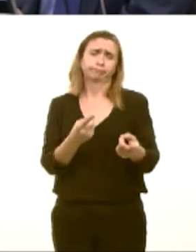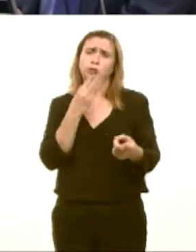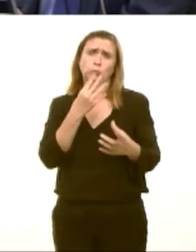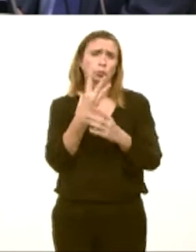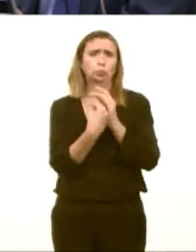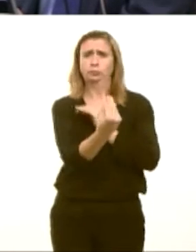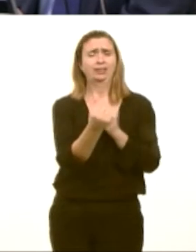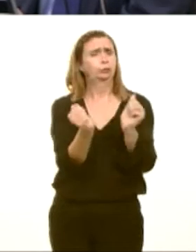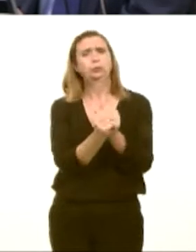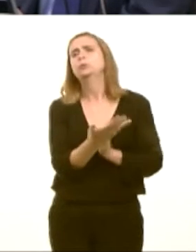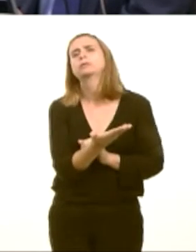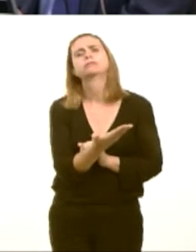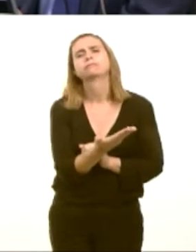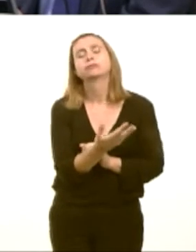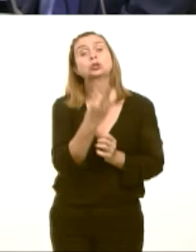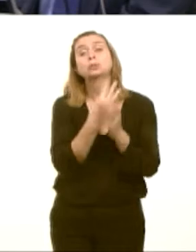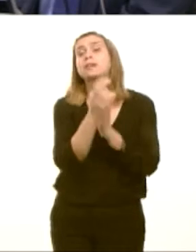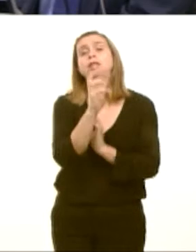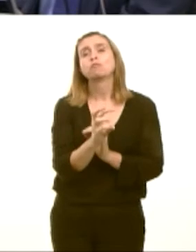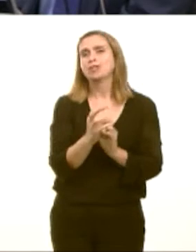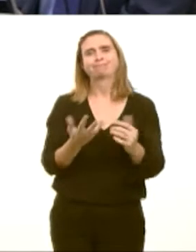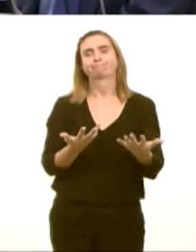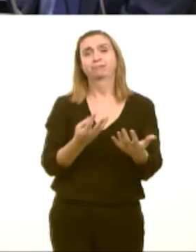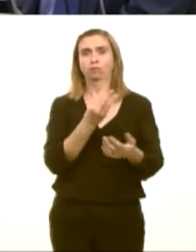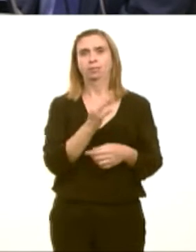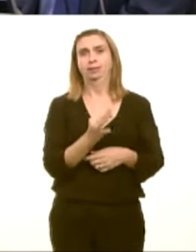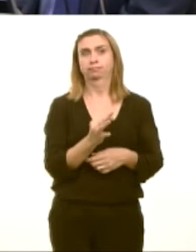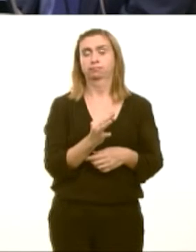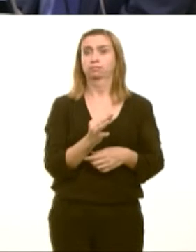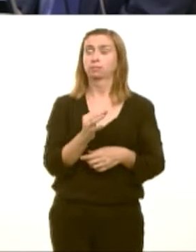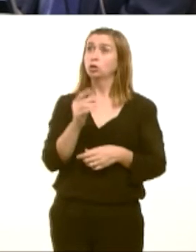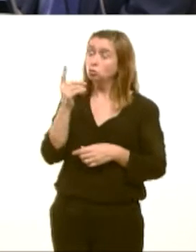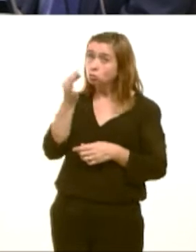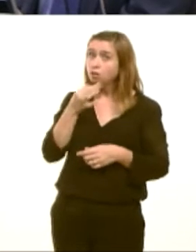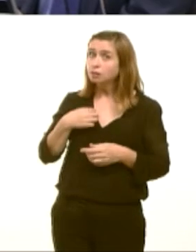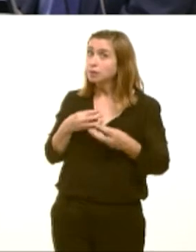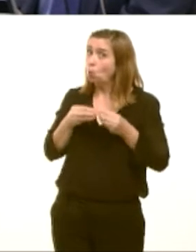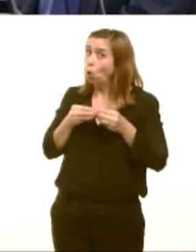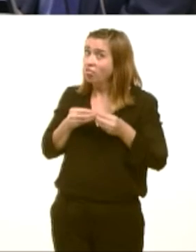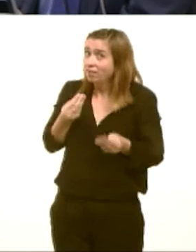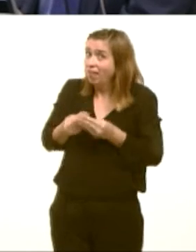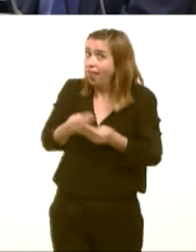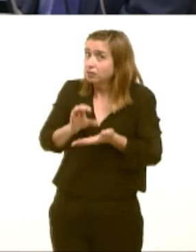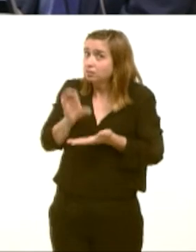Cymru. When the Member said that he questions the value of Superfast Cymru, I donít know whether